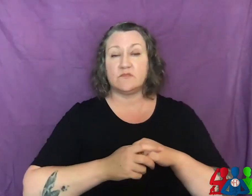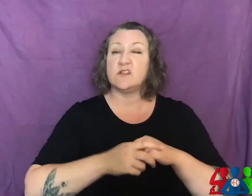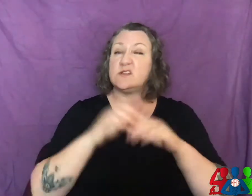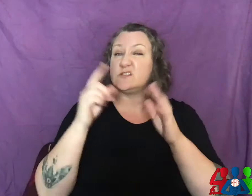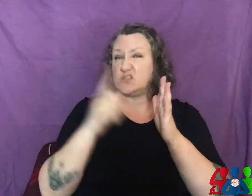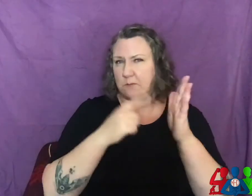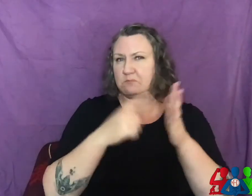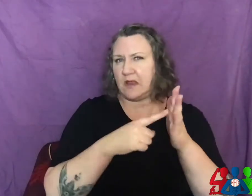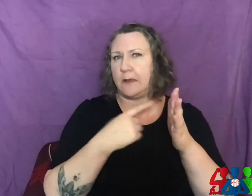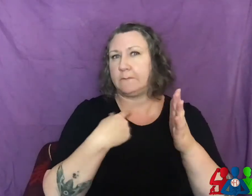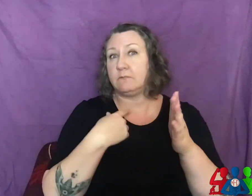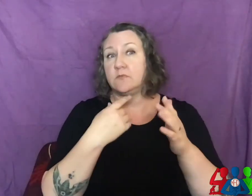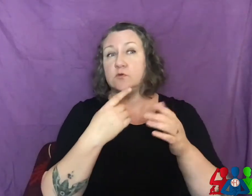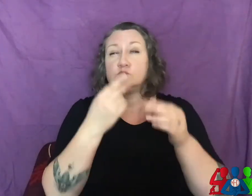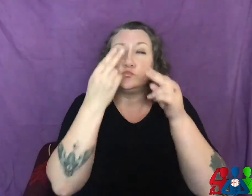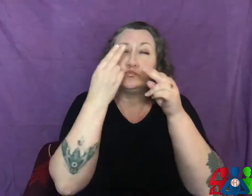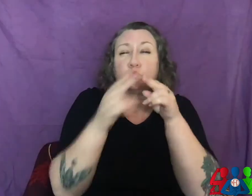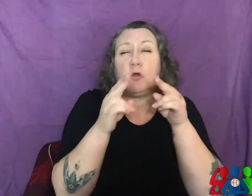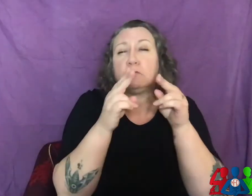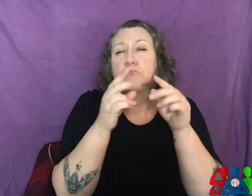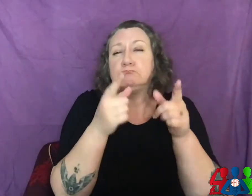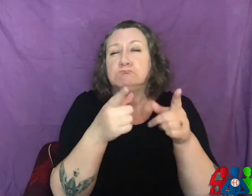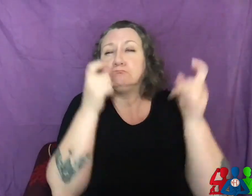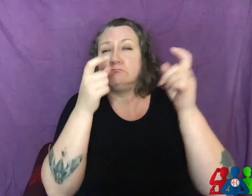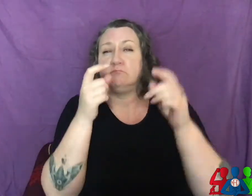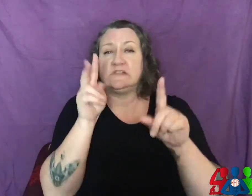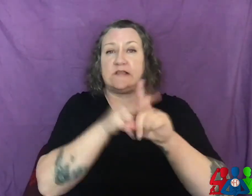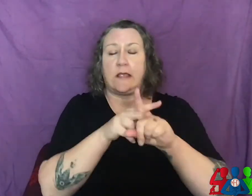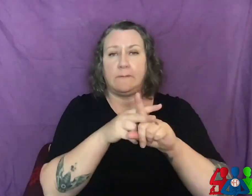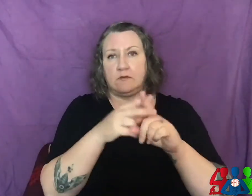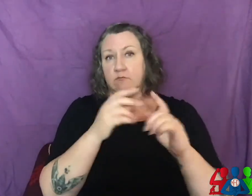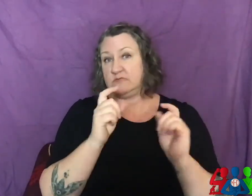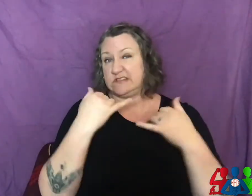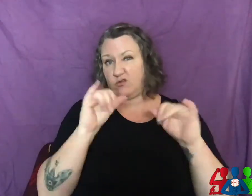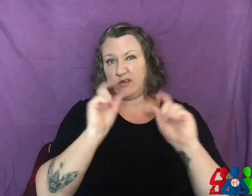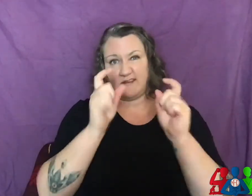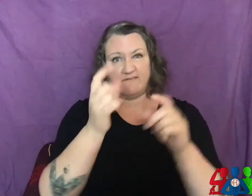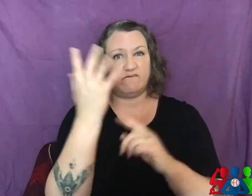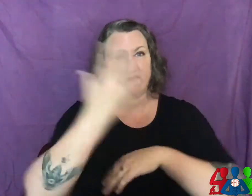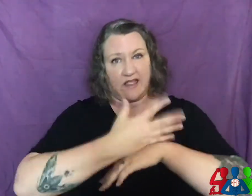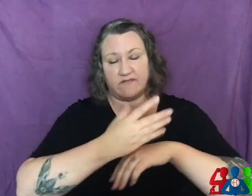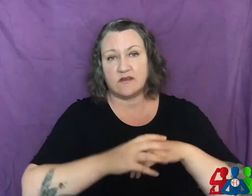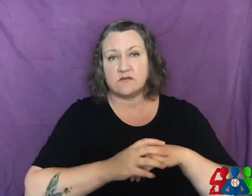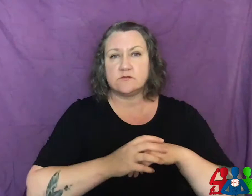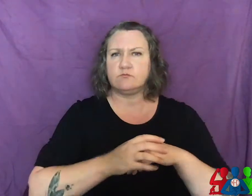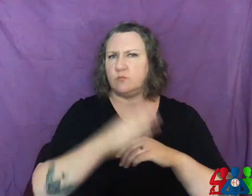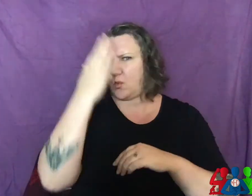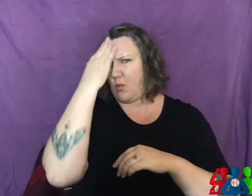assignment opens until the time in which it's due. Sometimes if I have a short assignment, I may